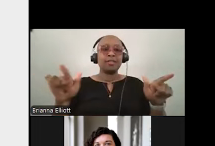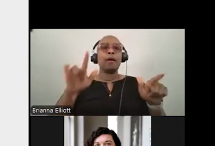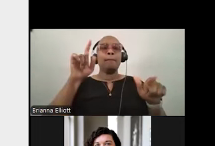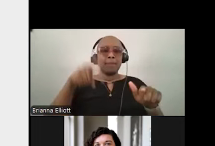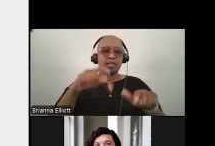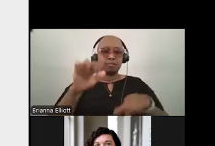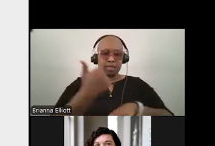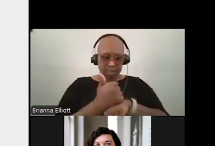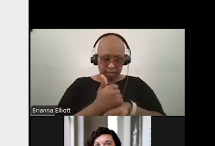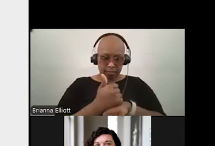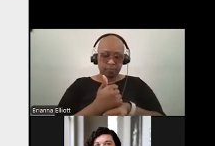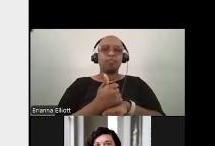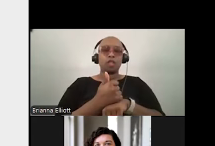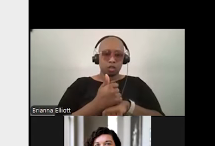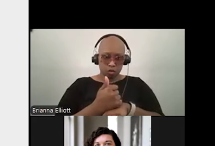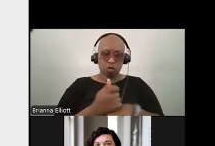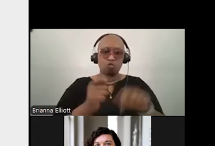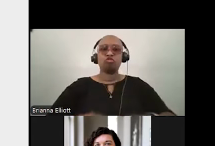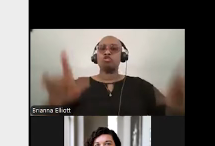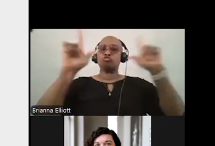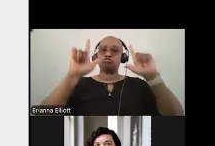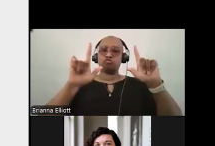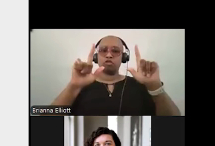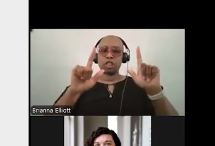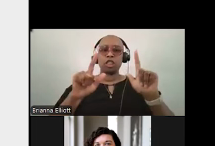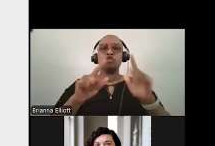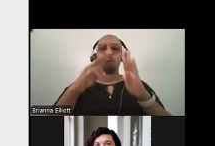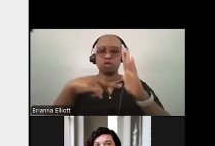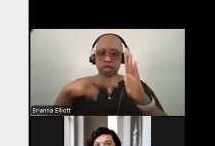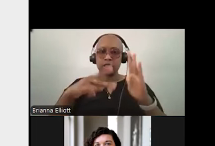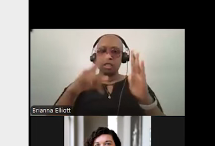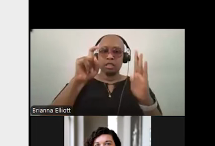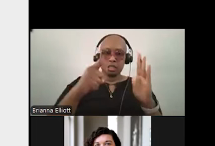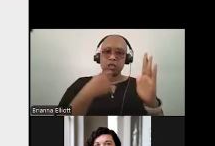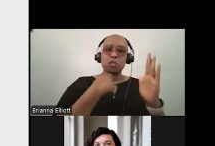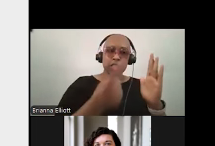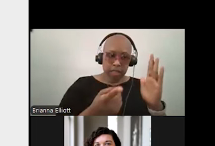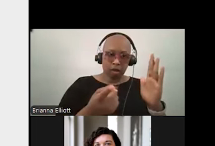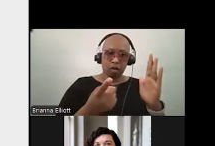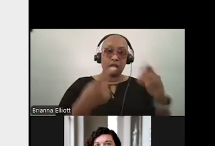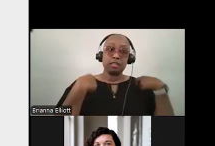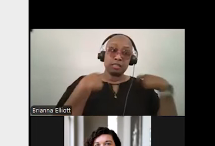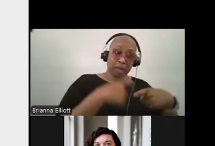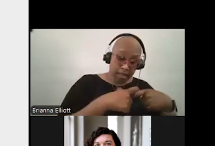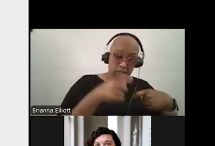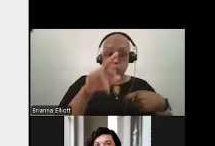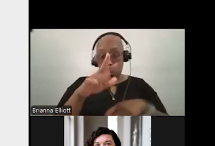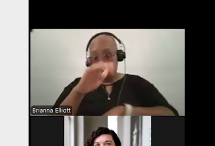don't want it to be trying to read Spanish if the document is in English. Got to tell it, right? Screen reader doesn't automatically know. We have to tell it. We want to make